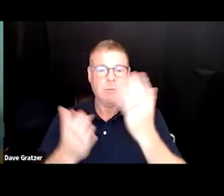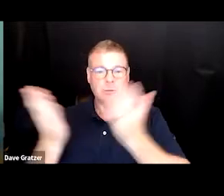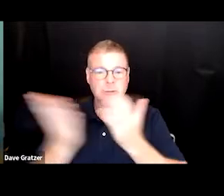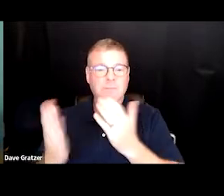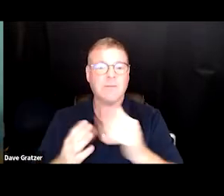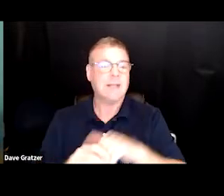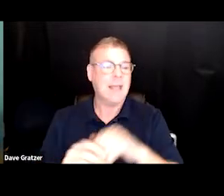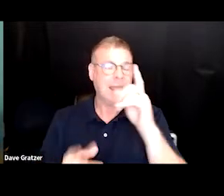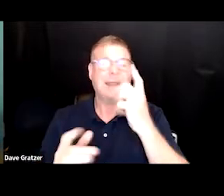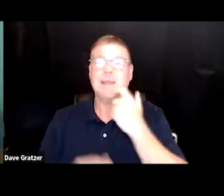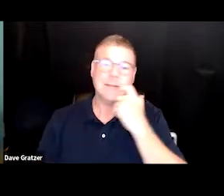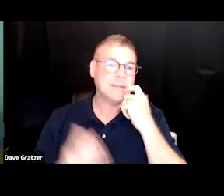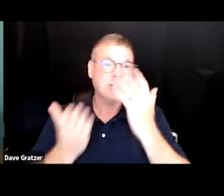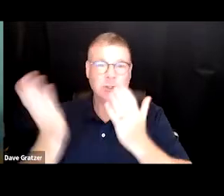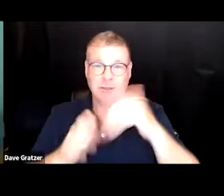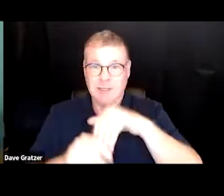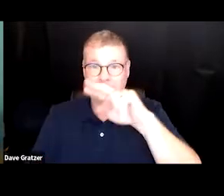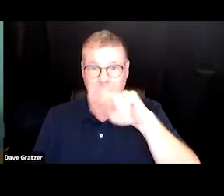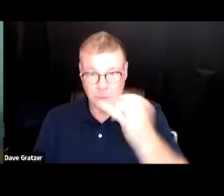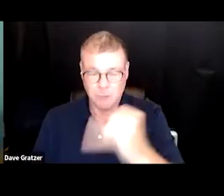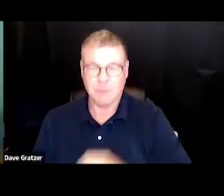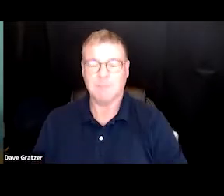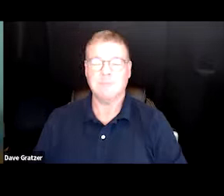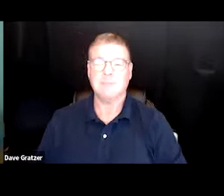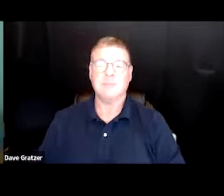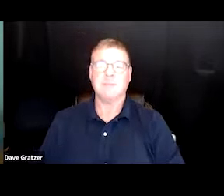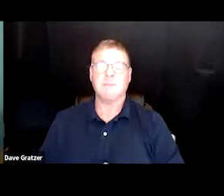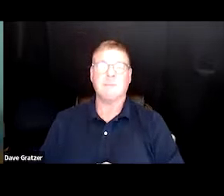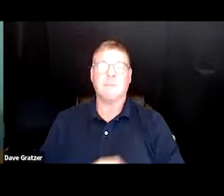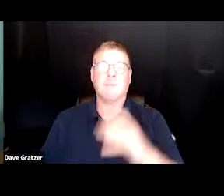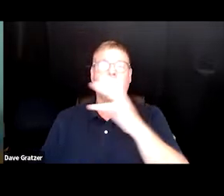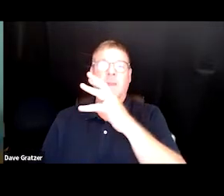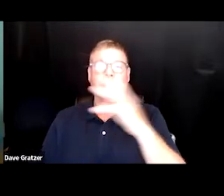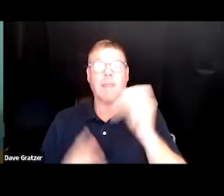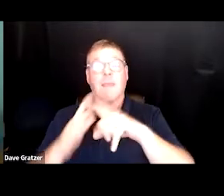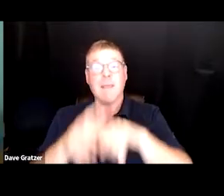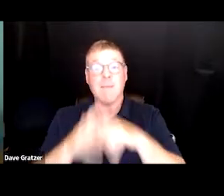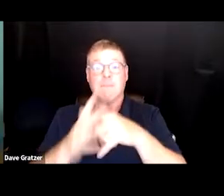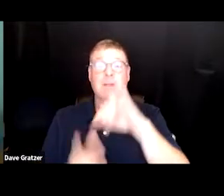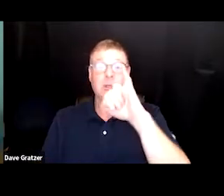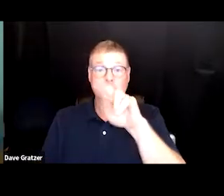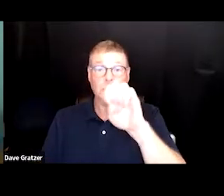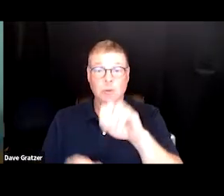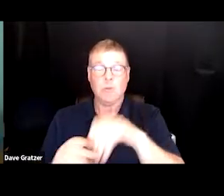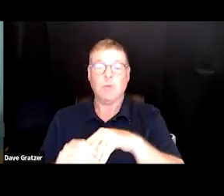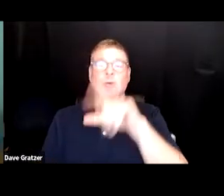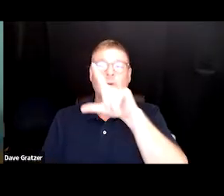and Addiction Services in New Jersey. And began in June of 2019